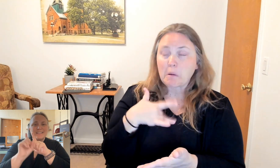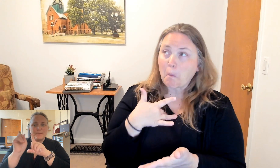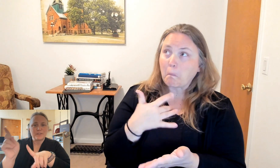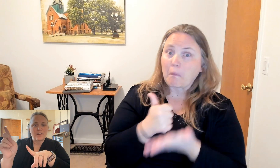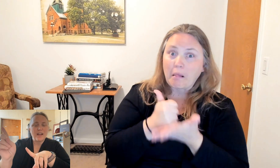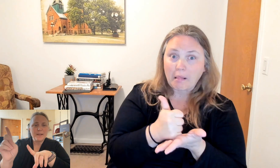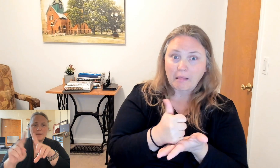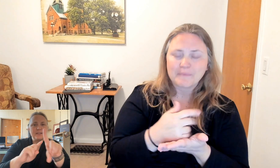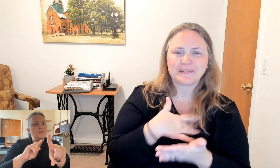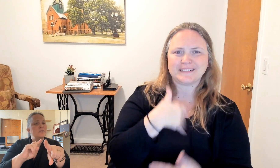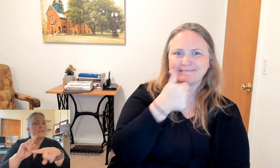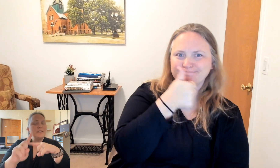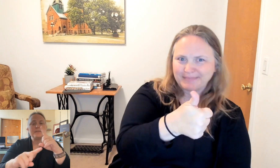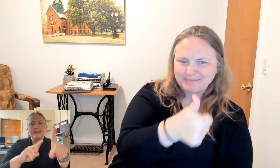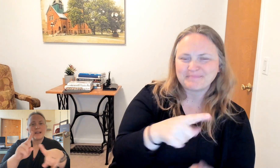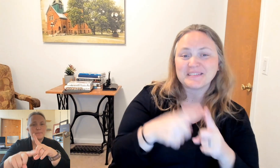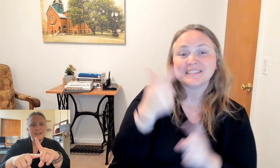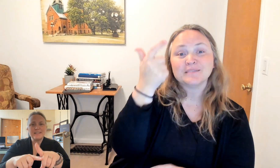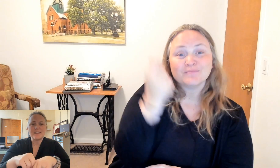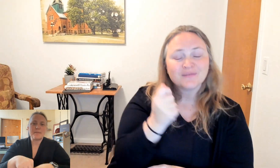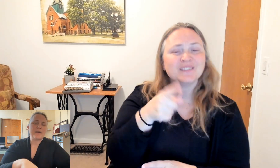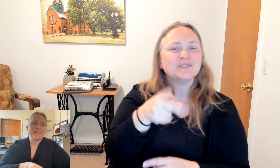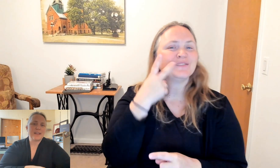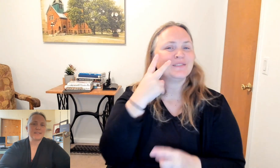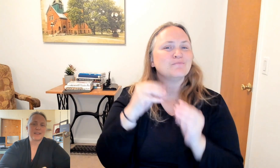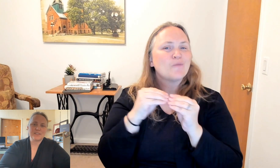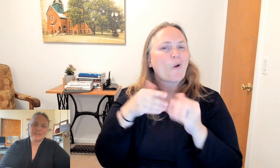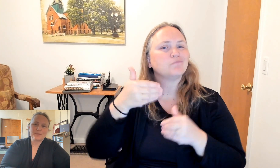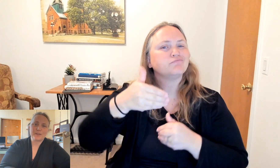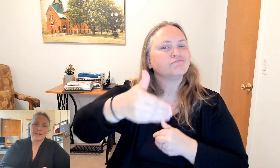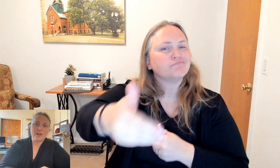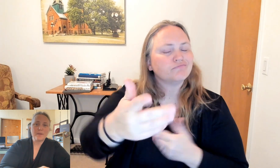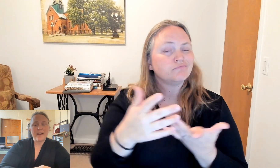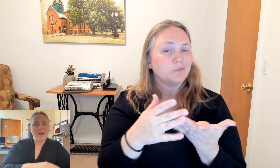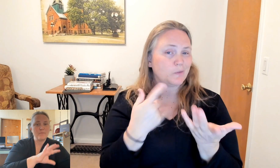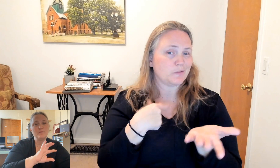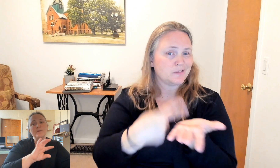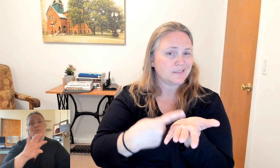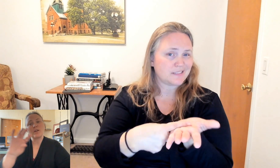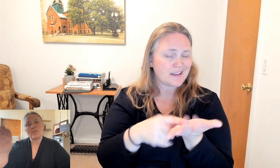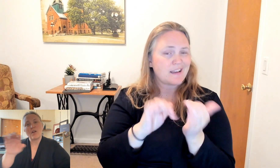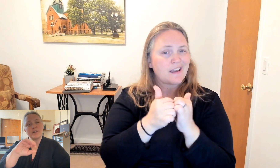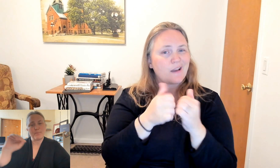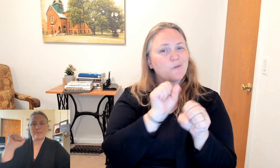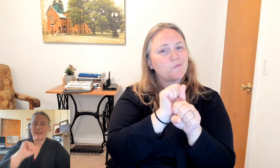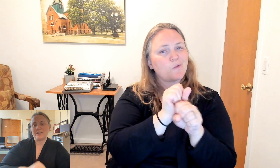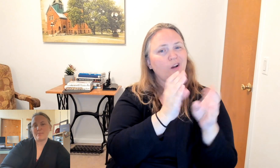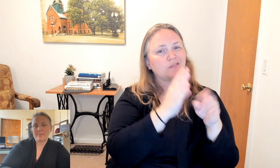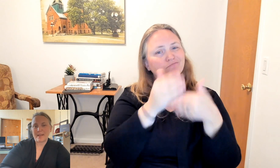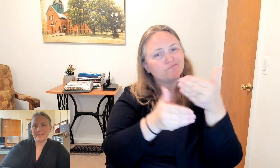subscribe and you'll keep getting updates about the next sections we're going to talk about on moving work along your publication pipeline.